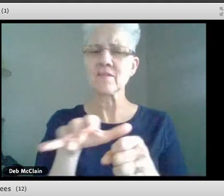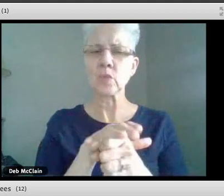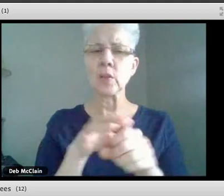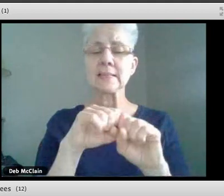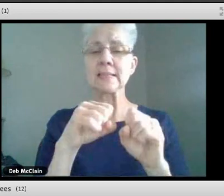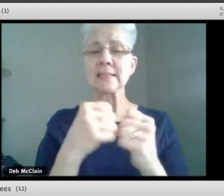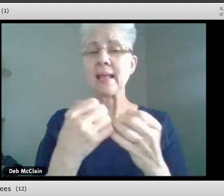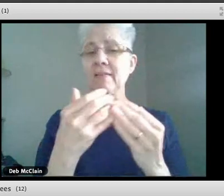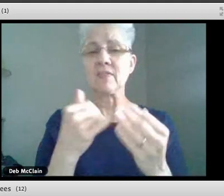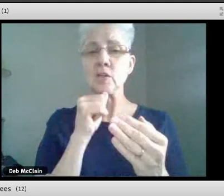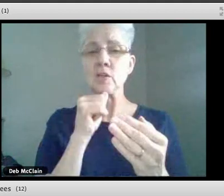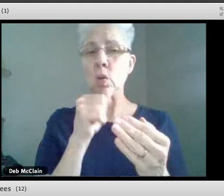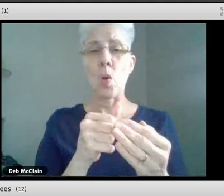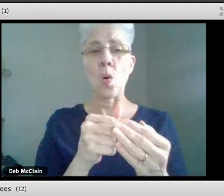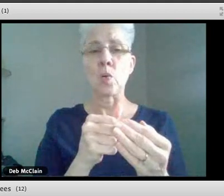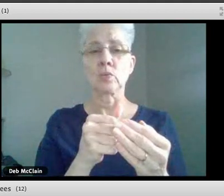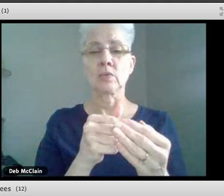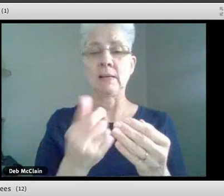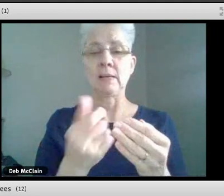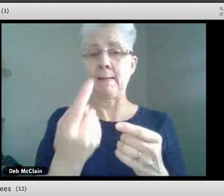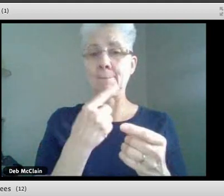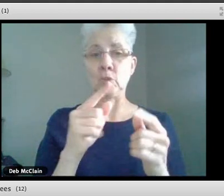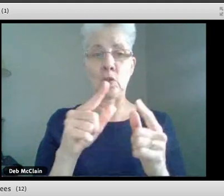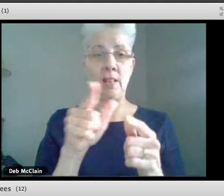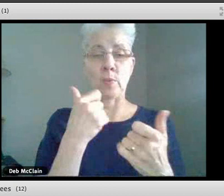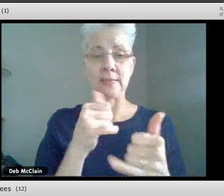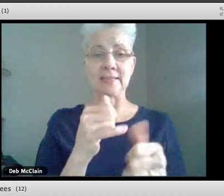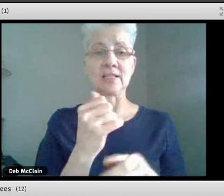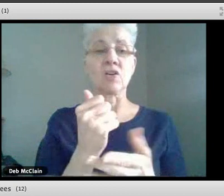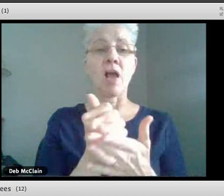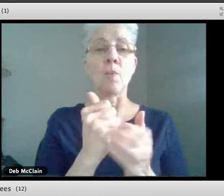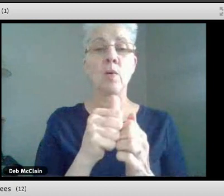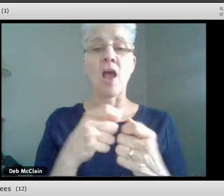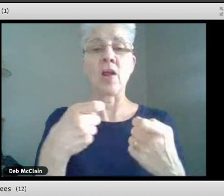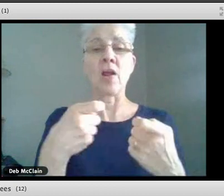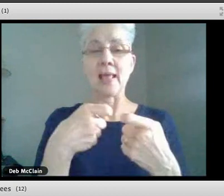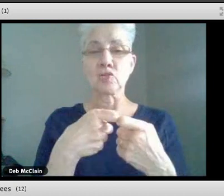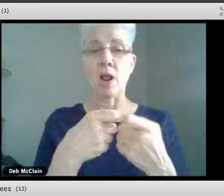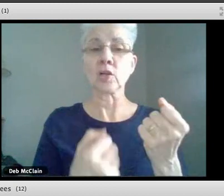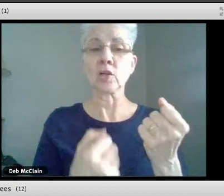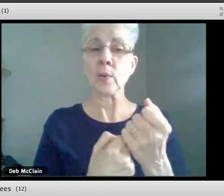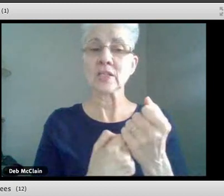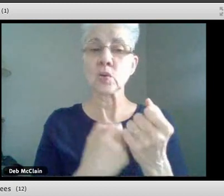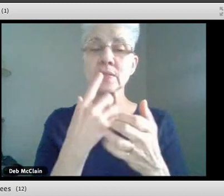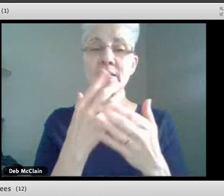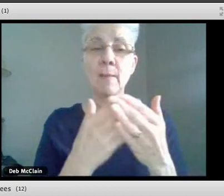even if they don't set foot into our library. We can do that with our electronic resources and some of our programming that we do online